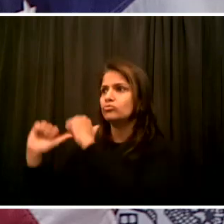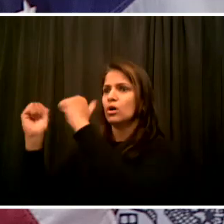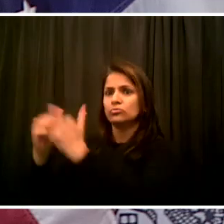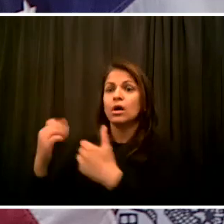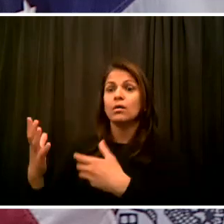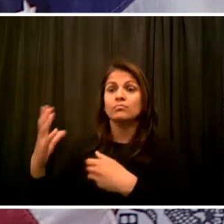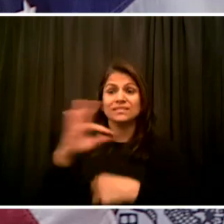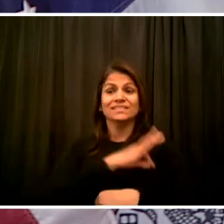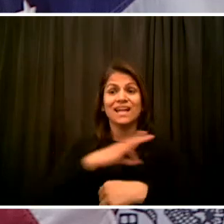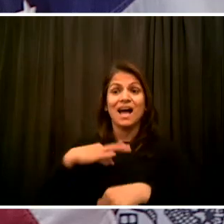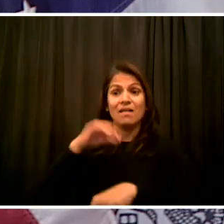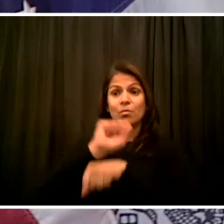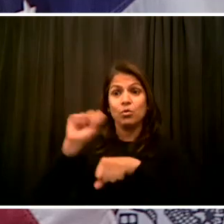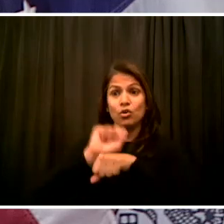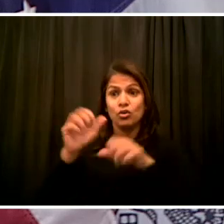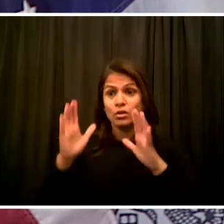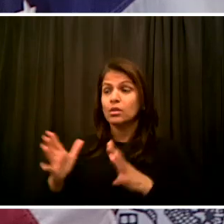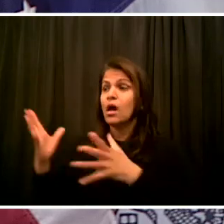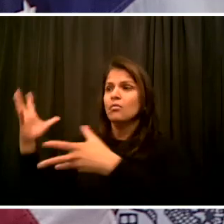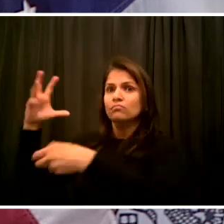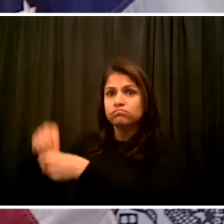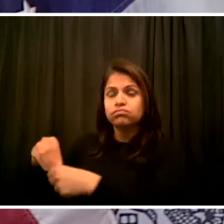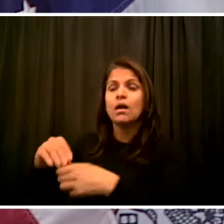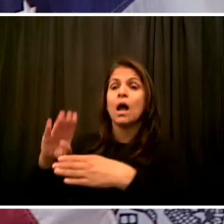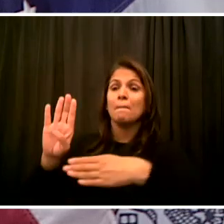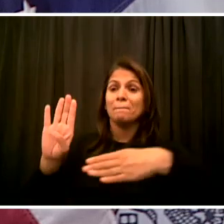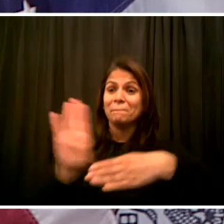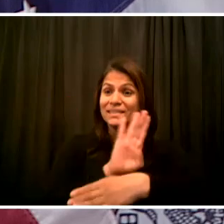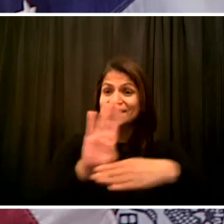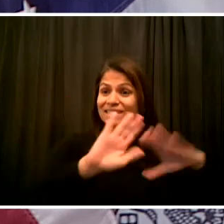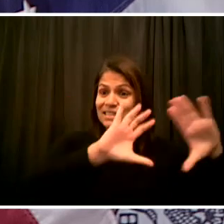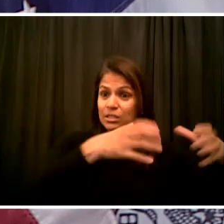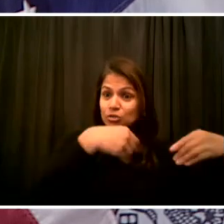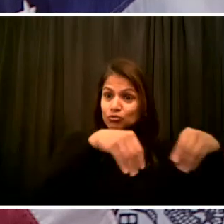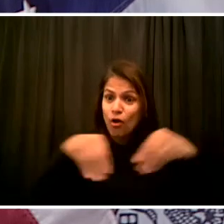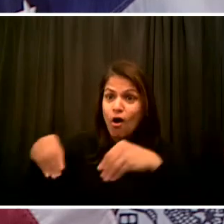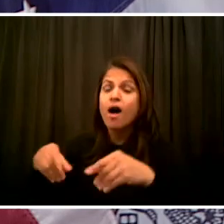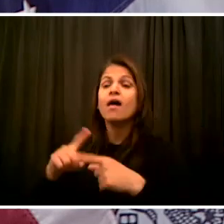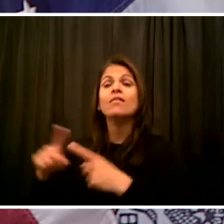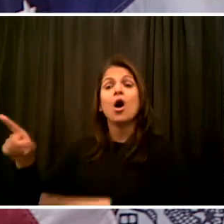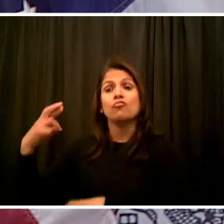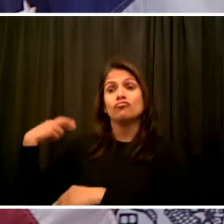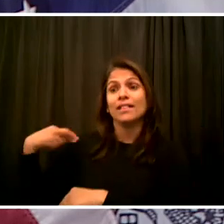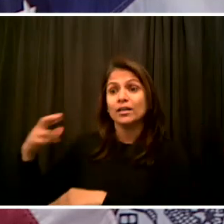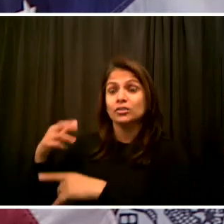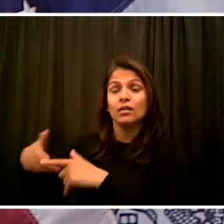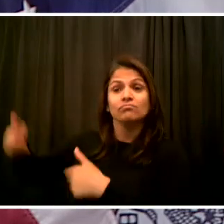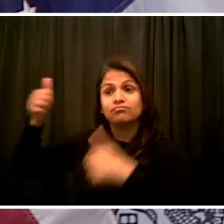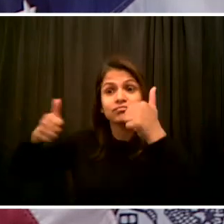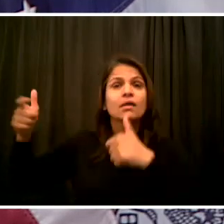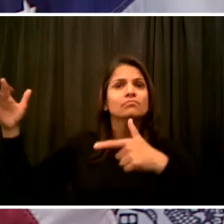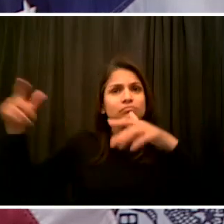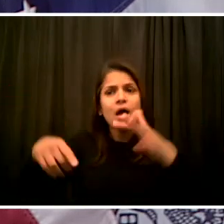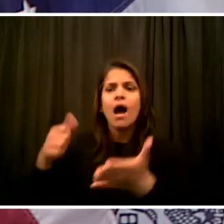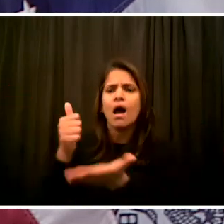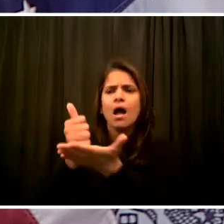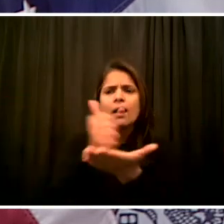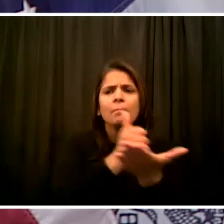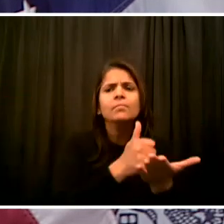ENGAGE MORE AND MORE FAITH COMMUNITIES AND COMMITUNY ORGANIZATIONS TO BE THE FRONT -- THE SORT OF LEADING EDGE OF THE EFFORT TO